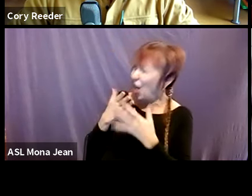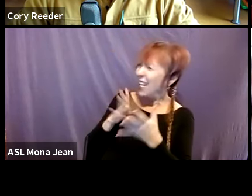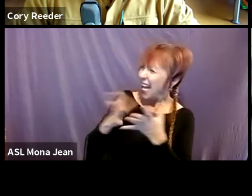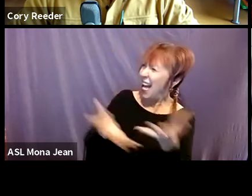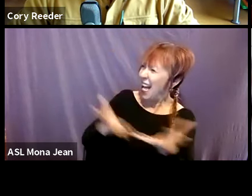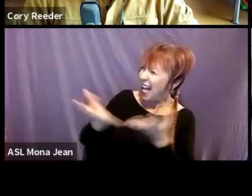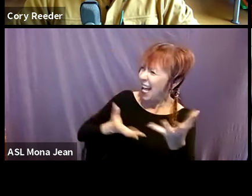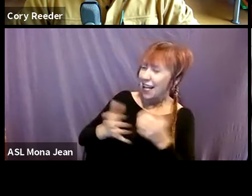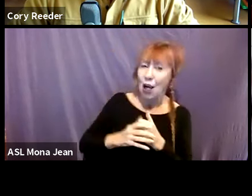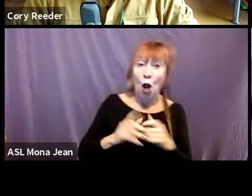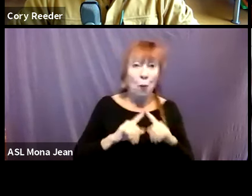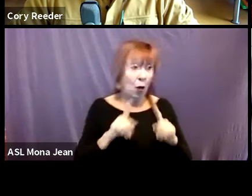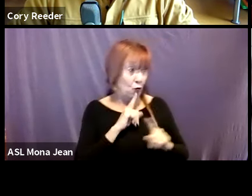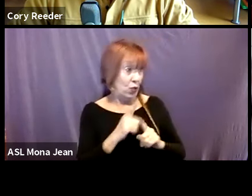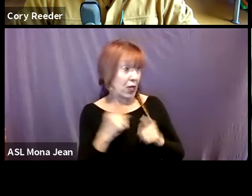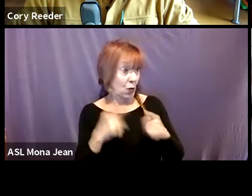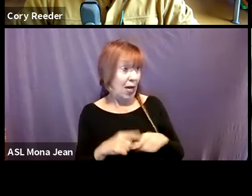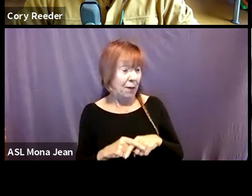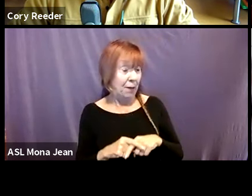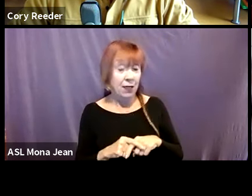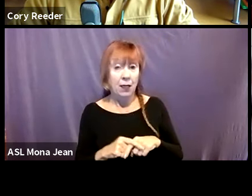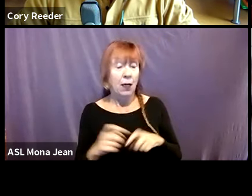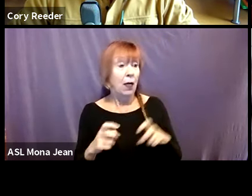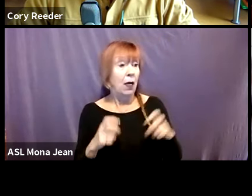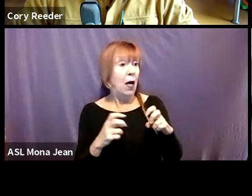Reality is, often, it's a very cold room,